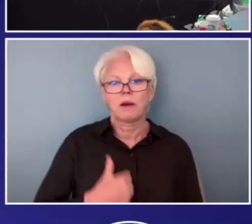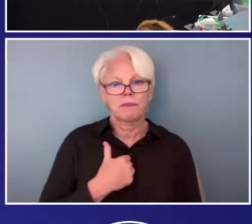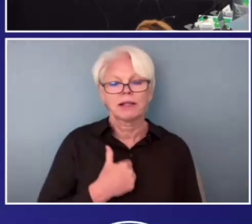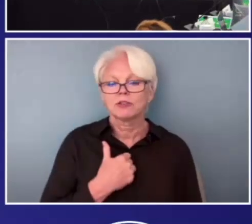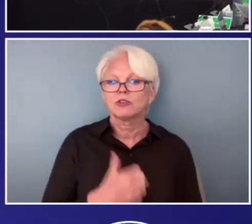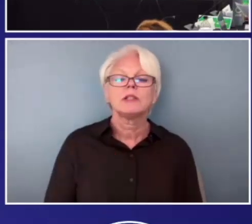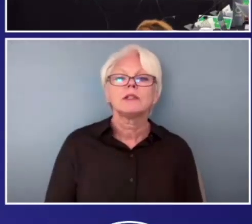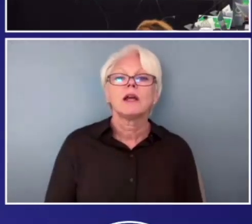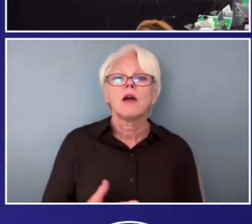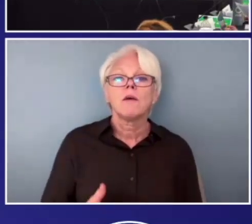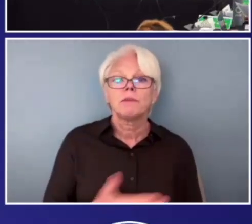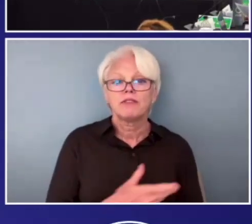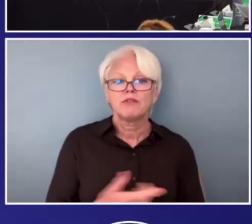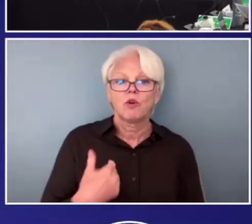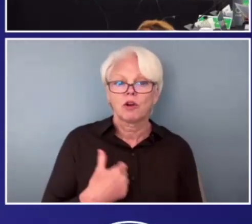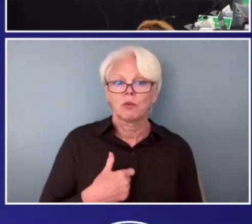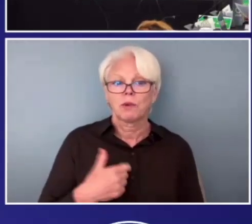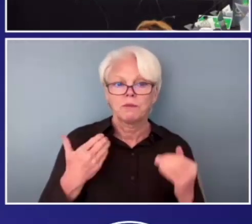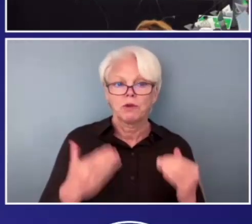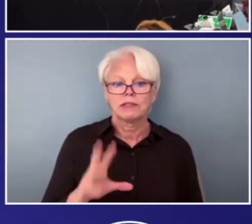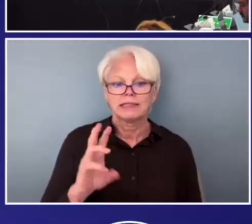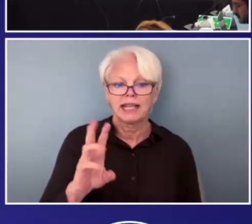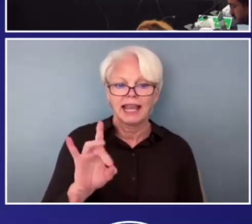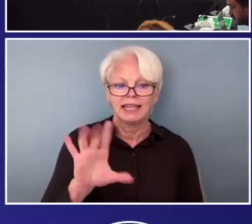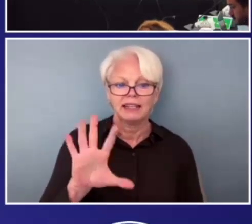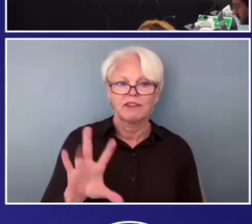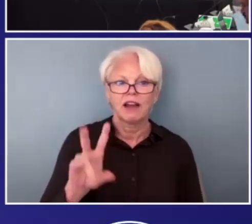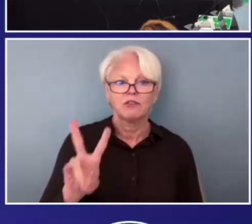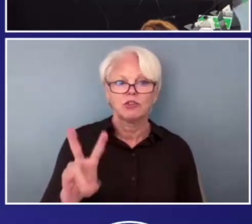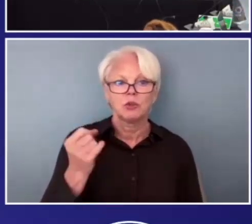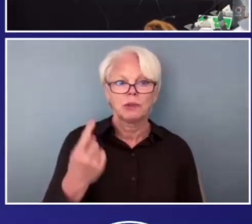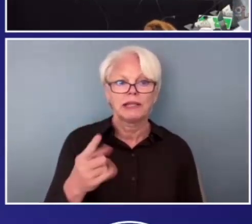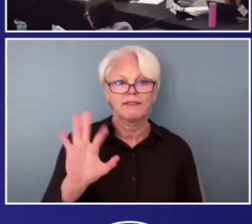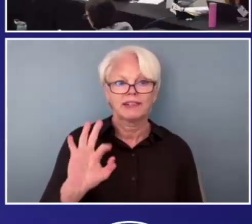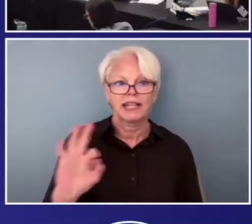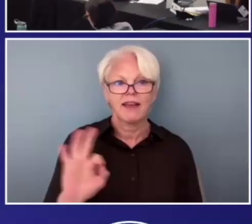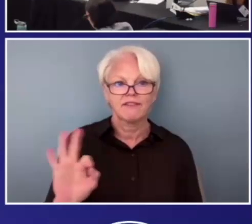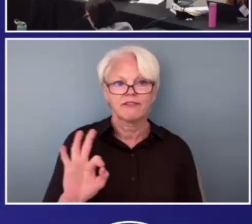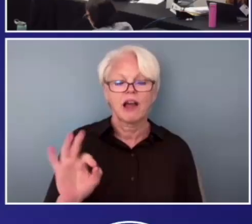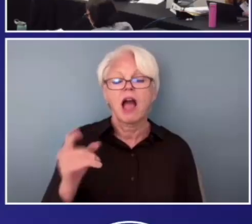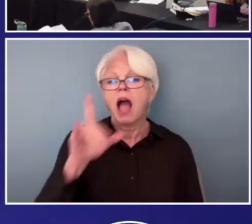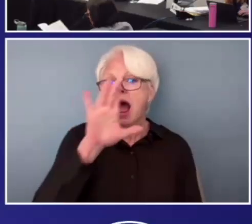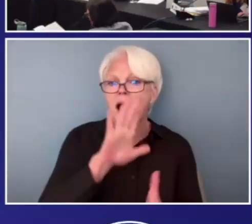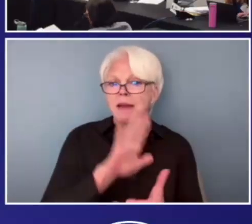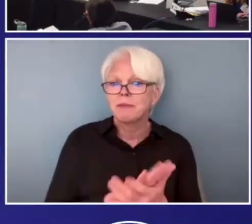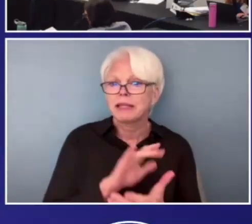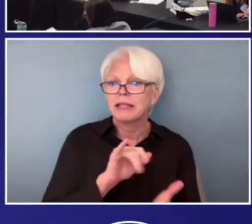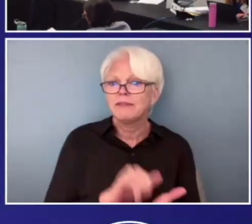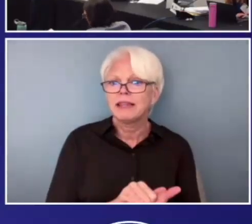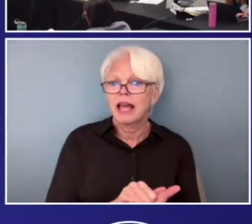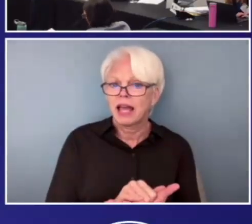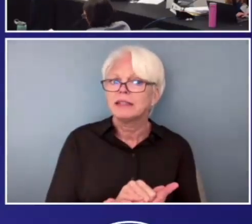on, under 685.211(f), I believe that there actually was an